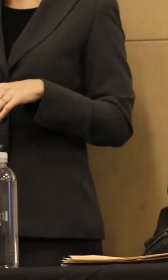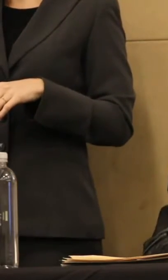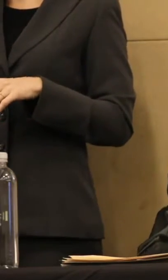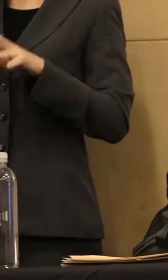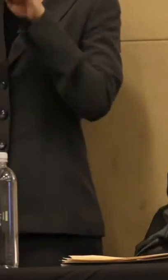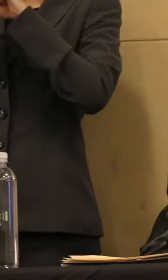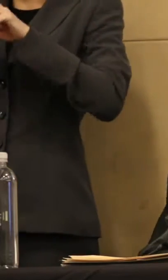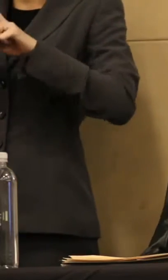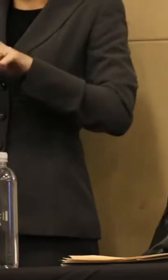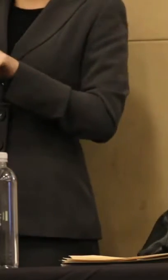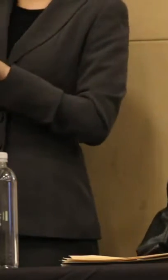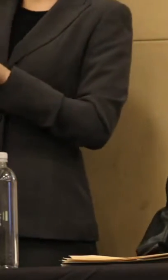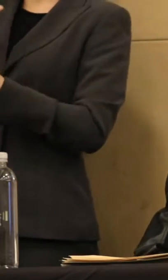systems.